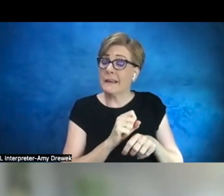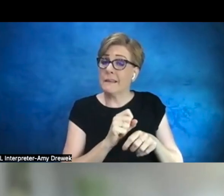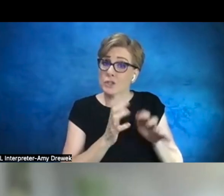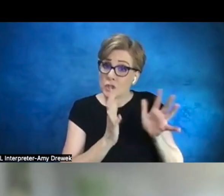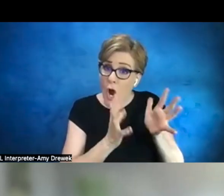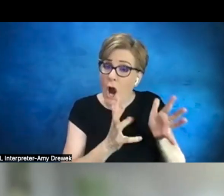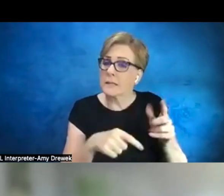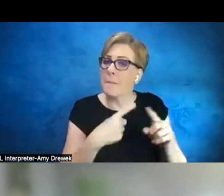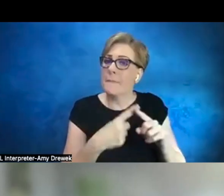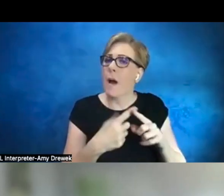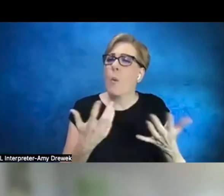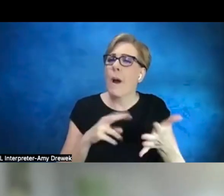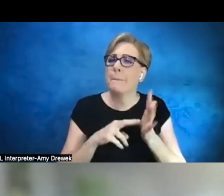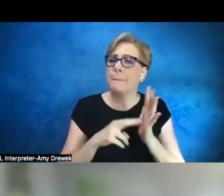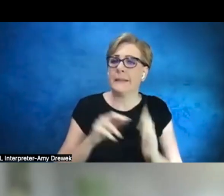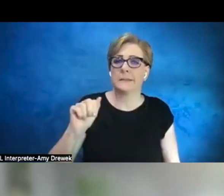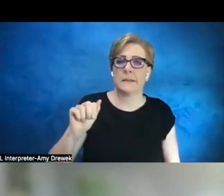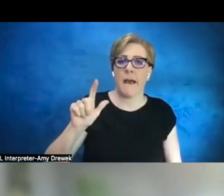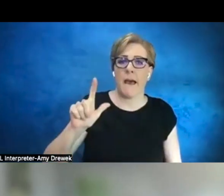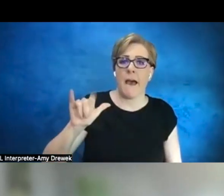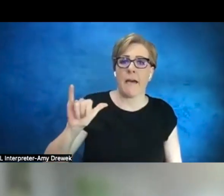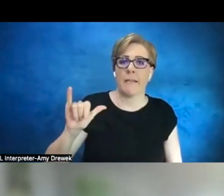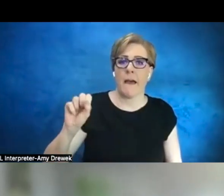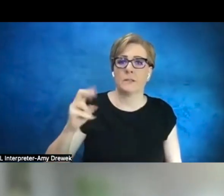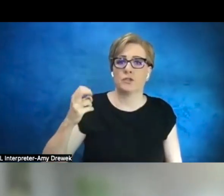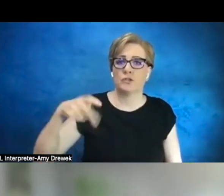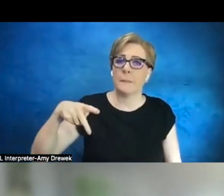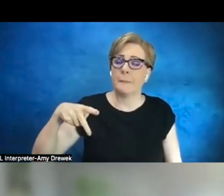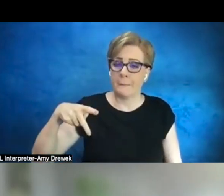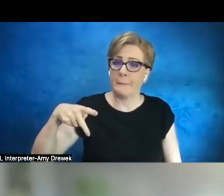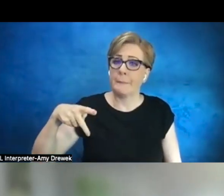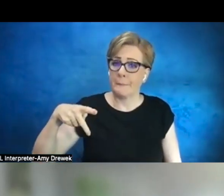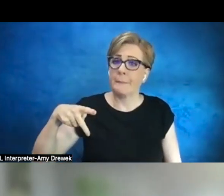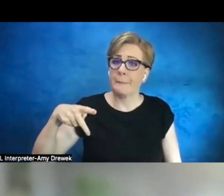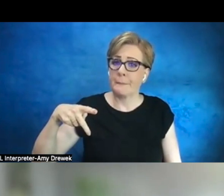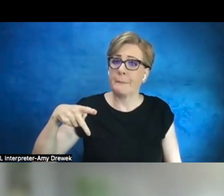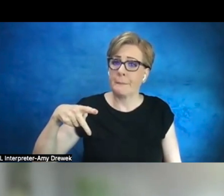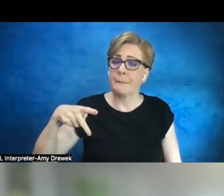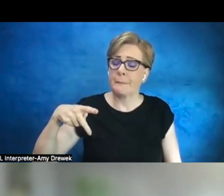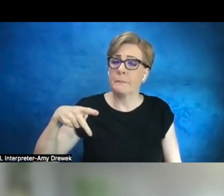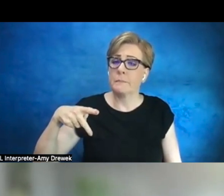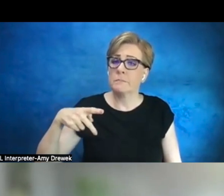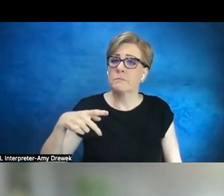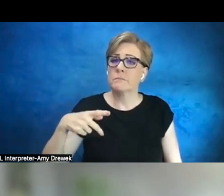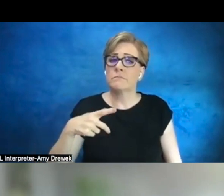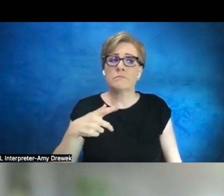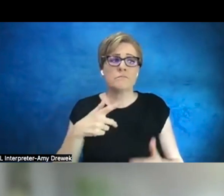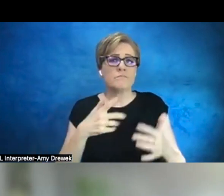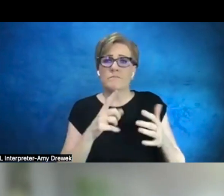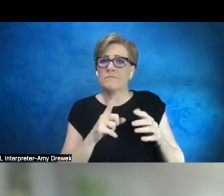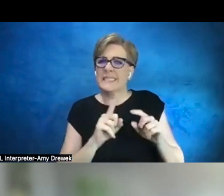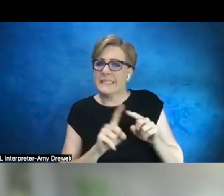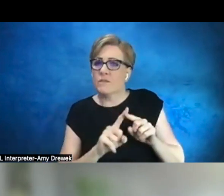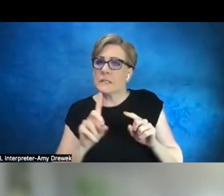allyship looks like within disability, and why that is important. And, like,